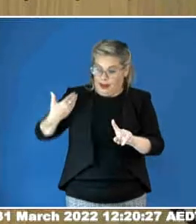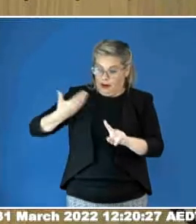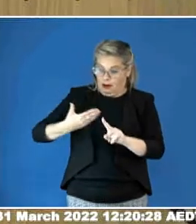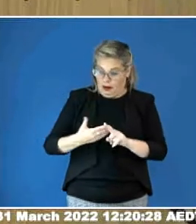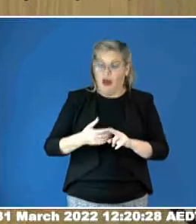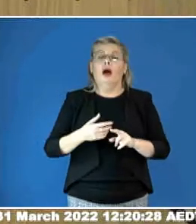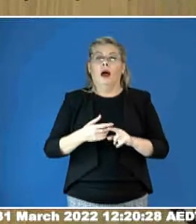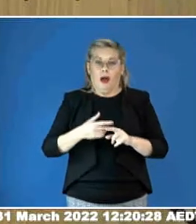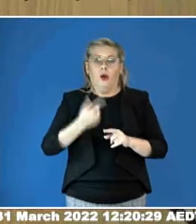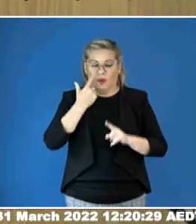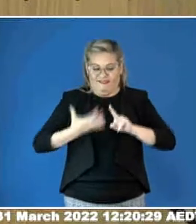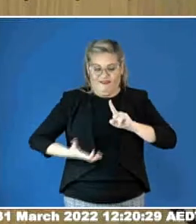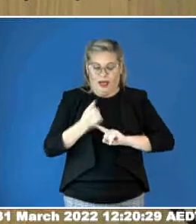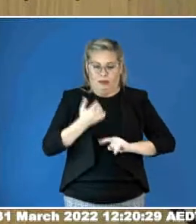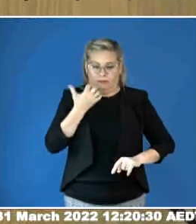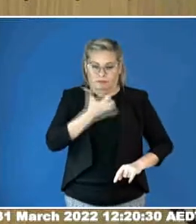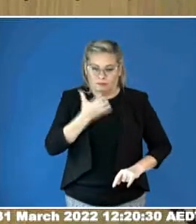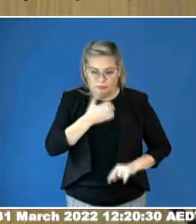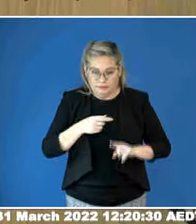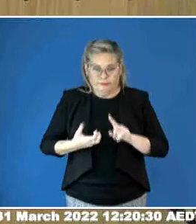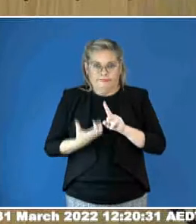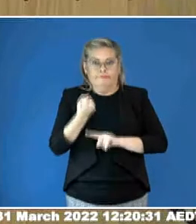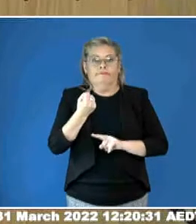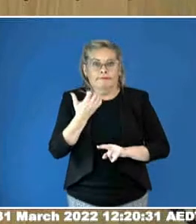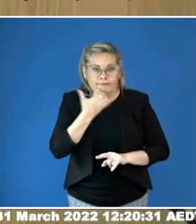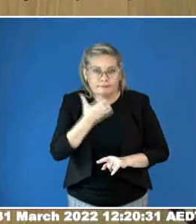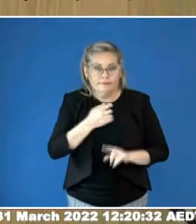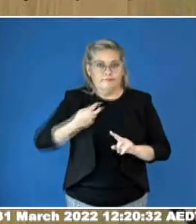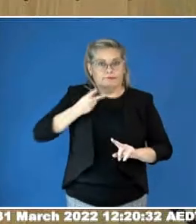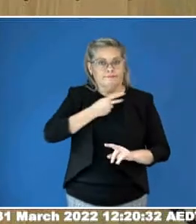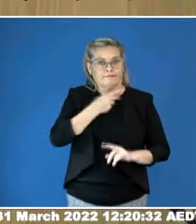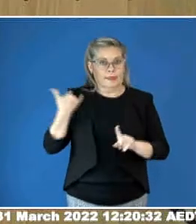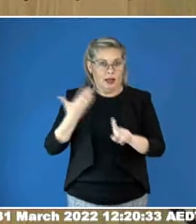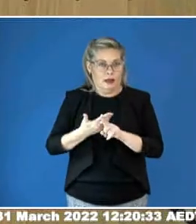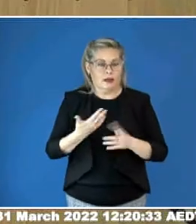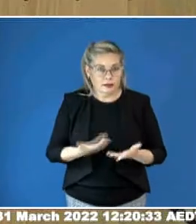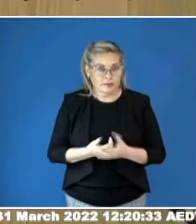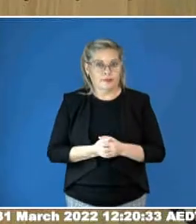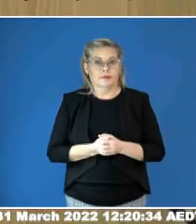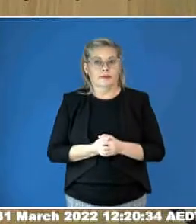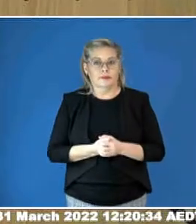assault incident. Yes. When did you identify the gaps?